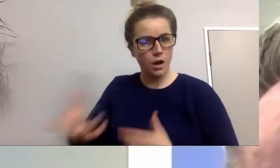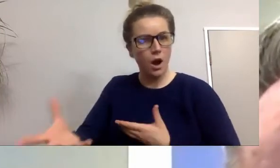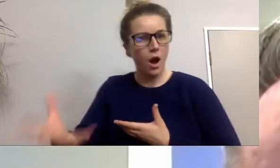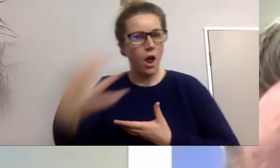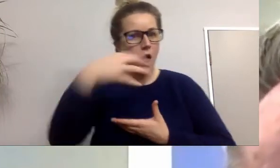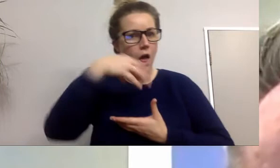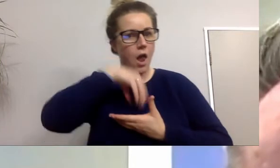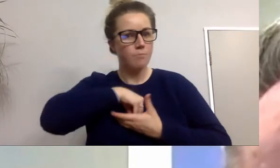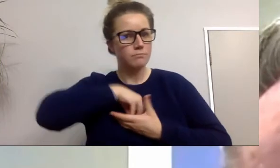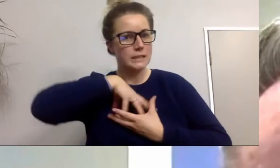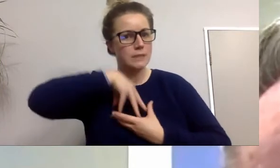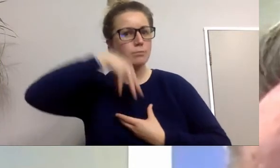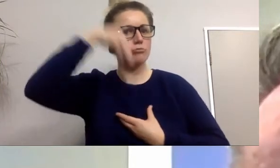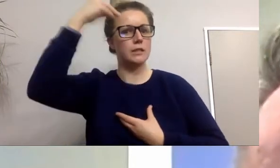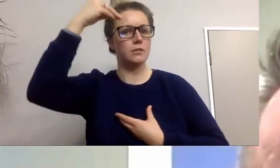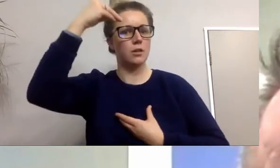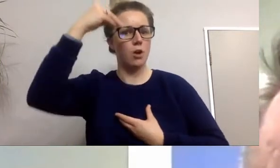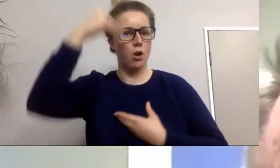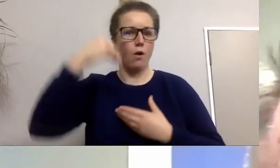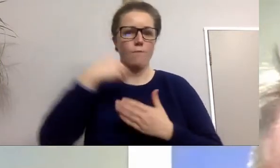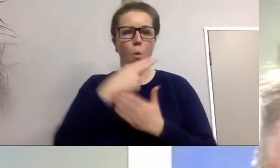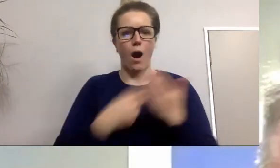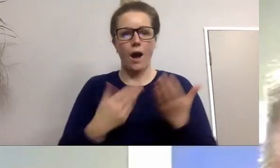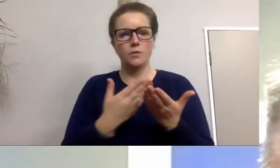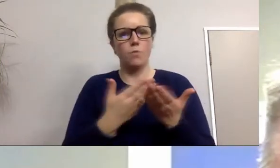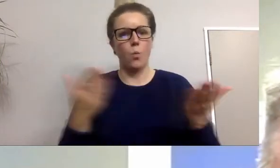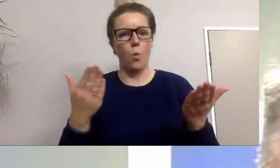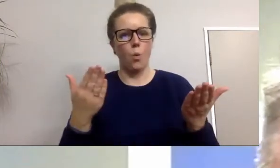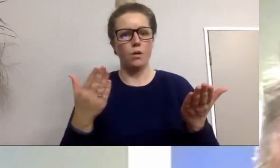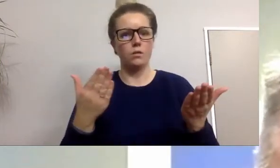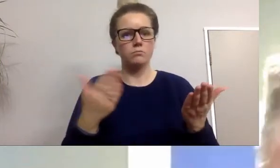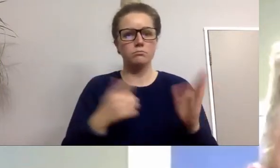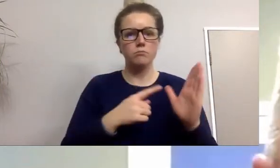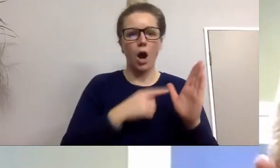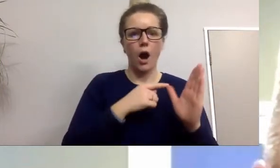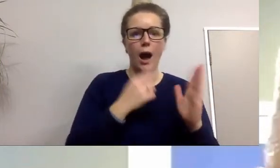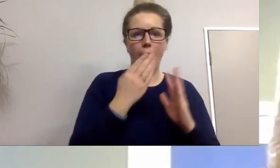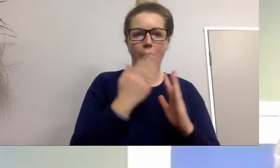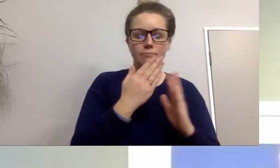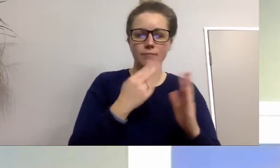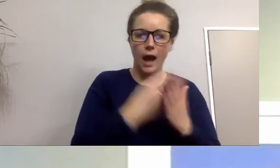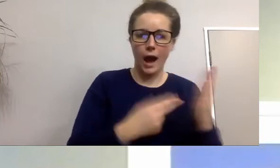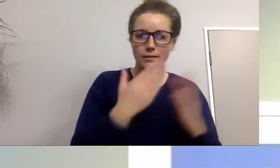of the Arts For All movement that Arts Access Aotearoa has started. We can't do this